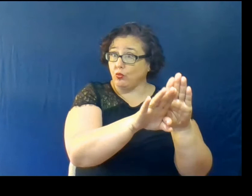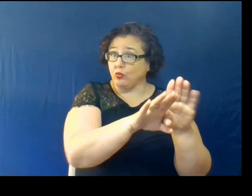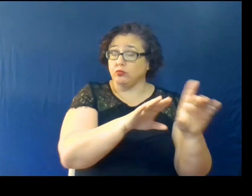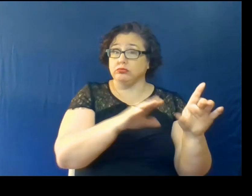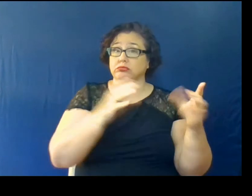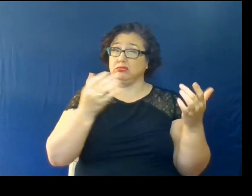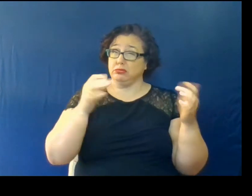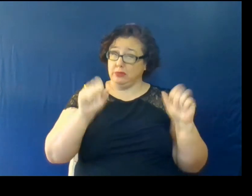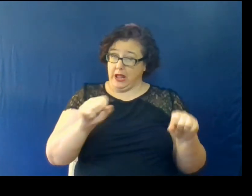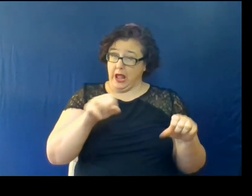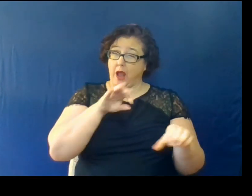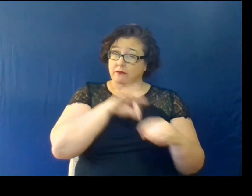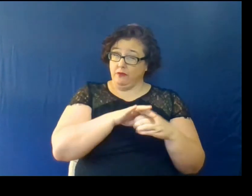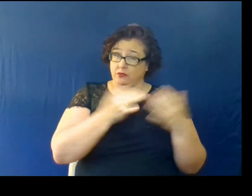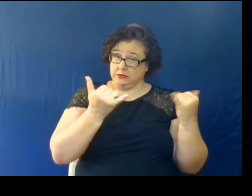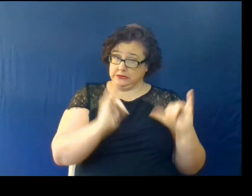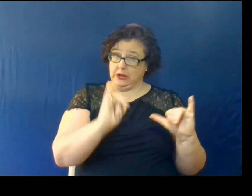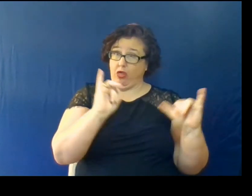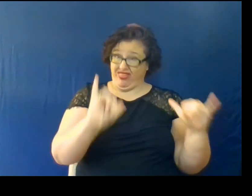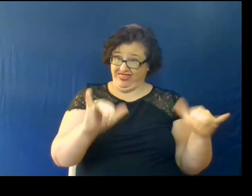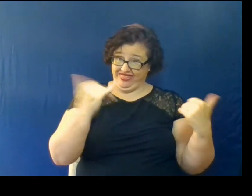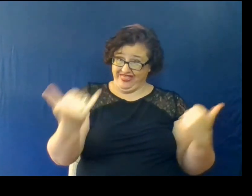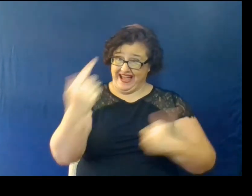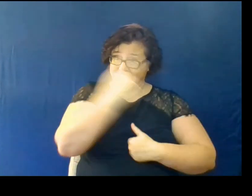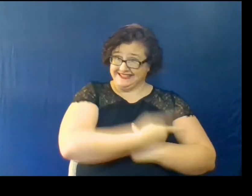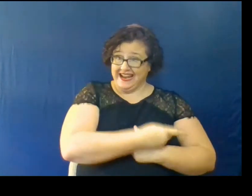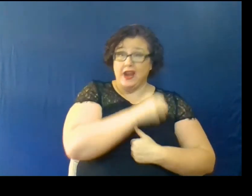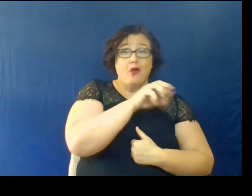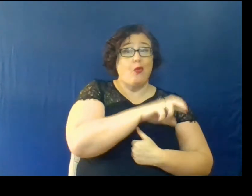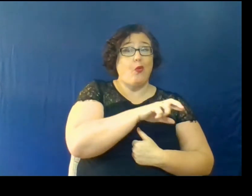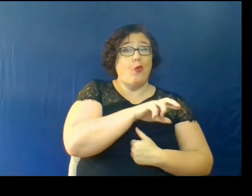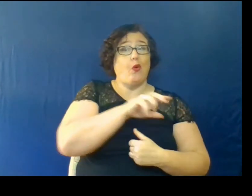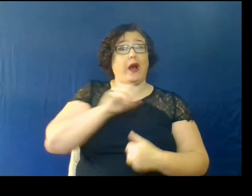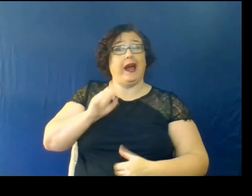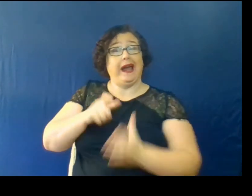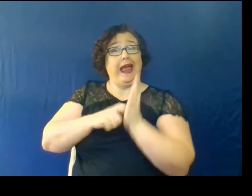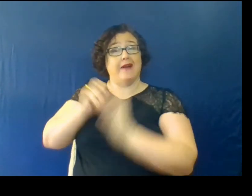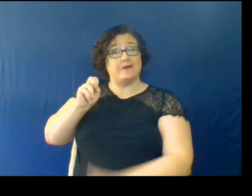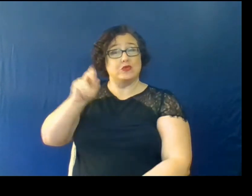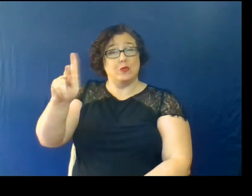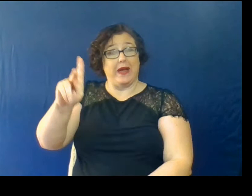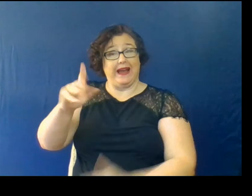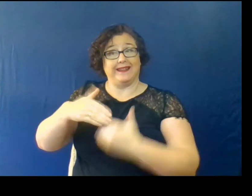need to come back another day? The law doesn't really address that. It addresses it on election